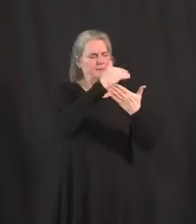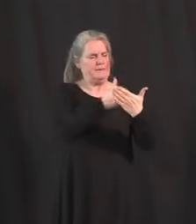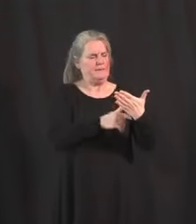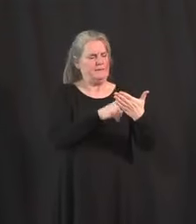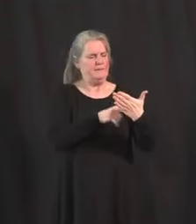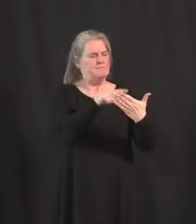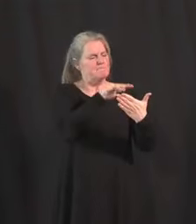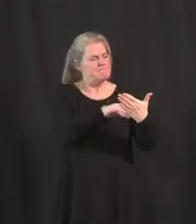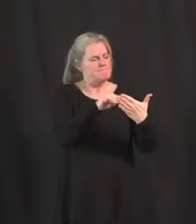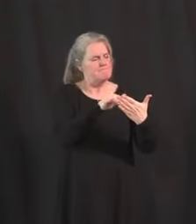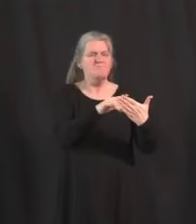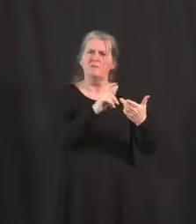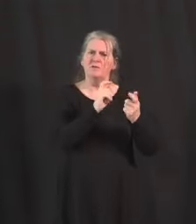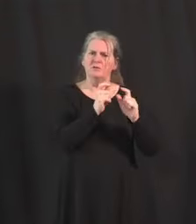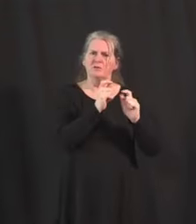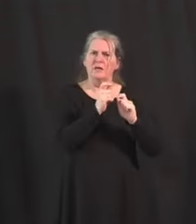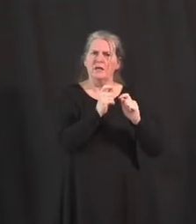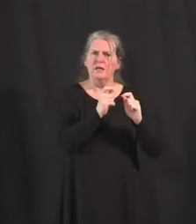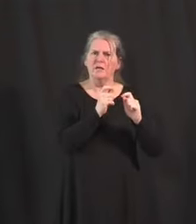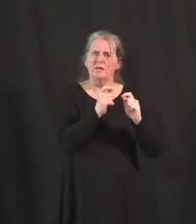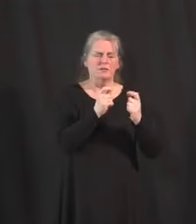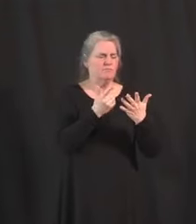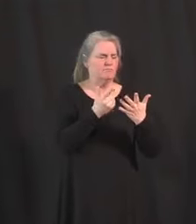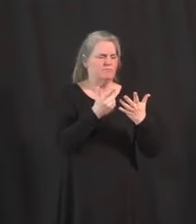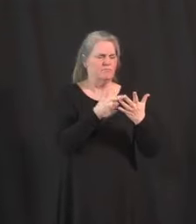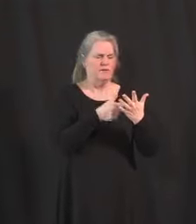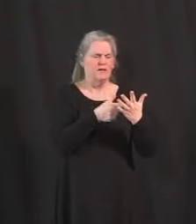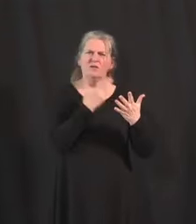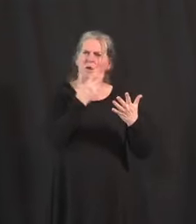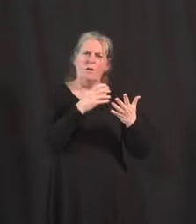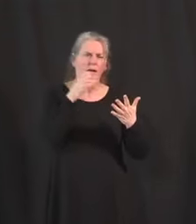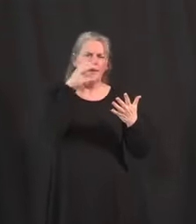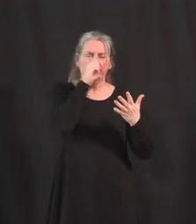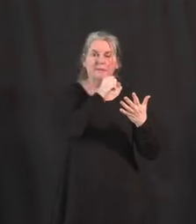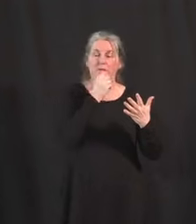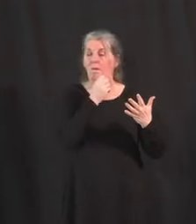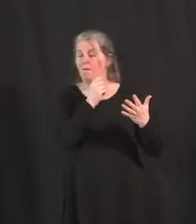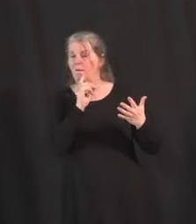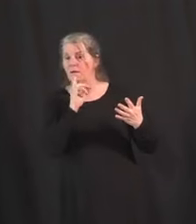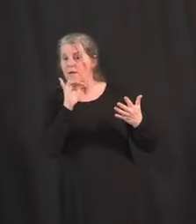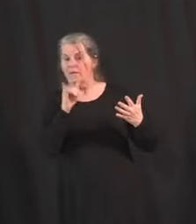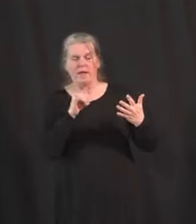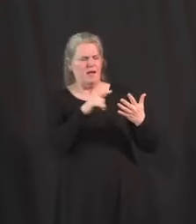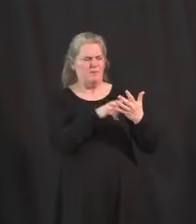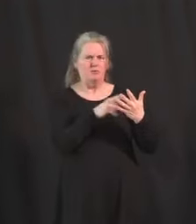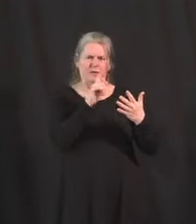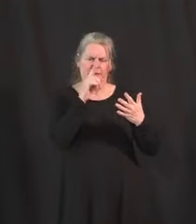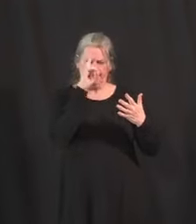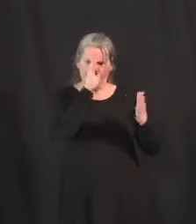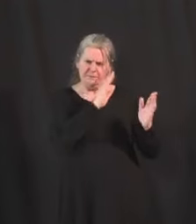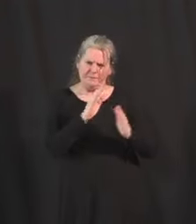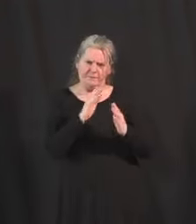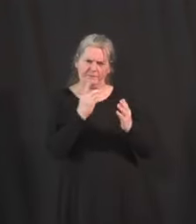WE'RE NOT MISSING SIGNALS BUT THAT WE'RE ALSO BEING VERY STRATEGIC ABOUT HOW WE APPLY THOSE. I THINK THE THING IS EVERY TIME